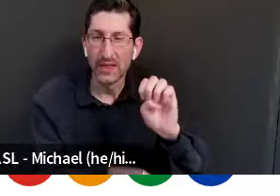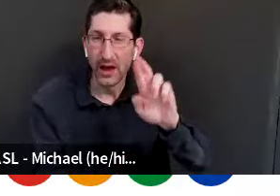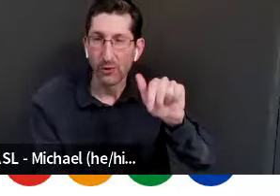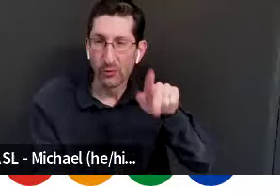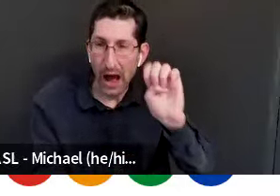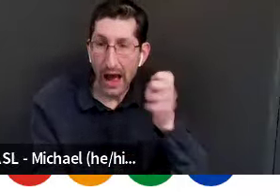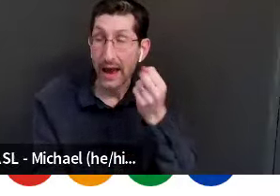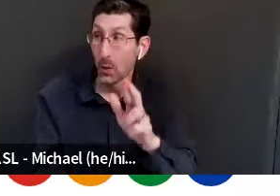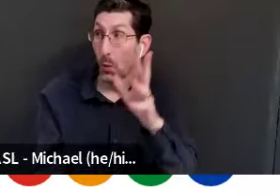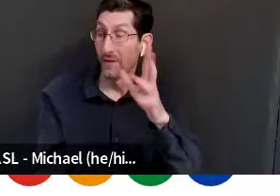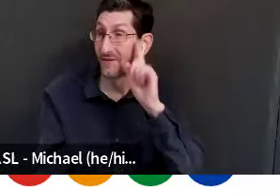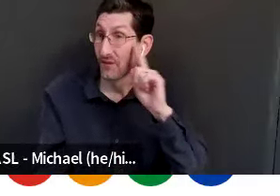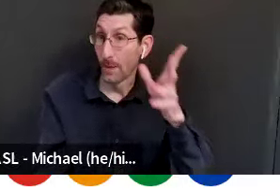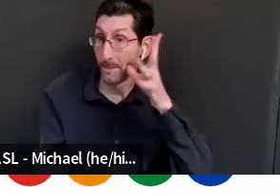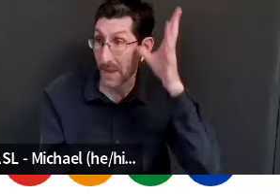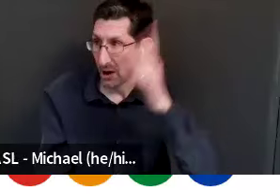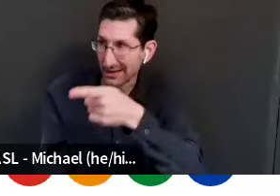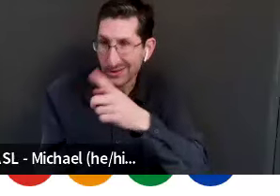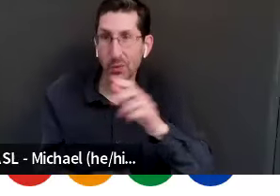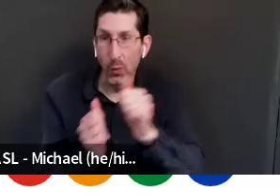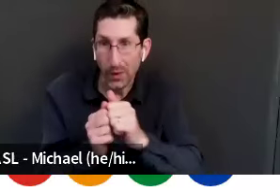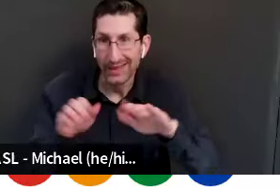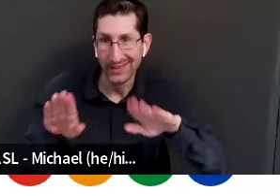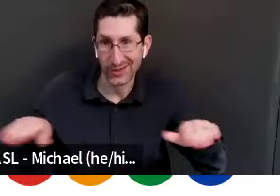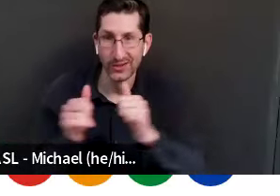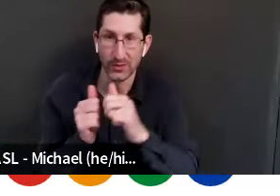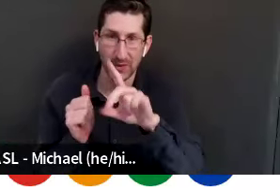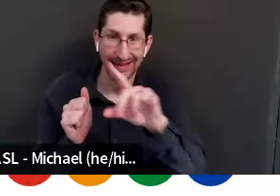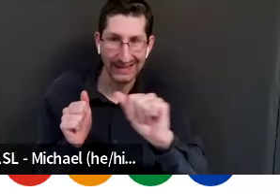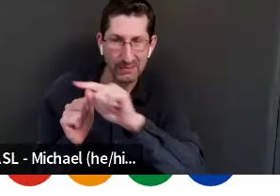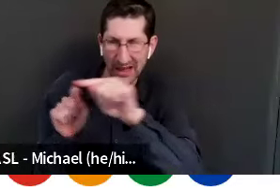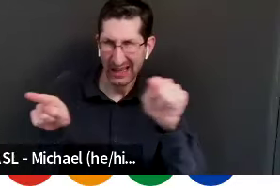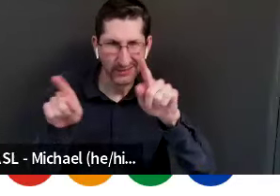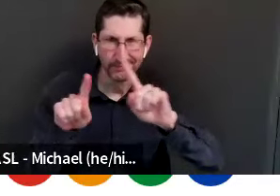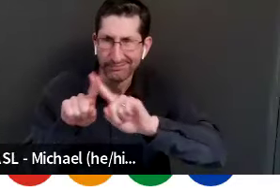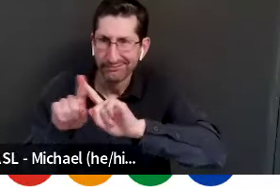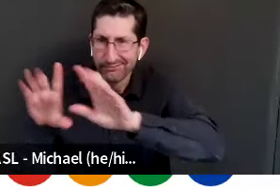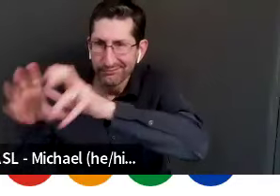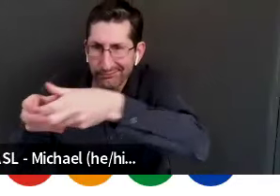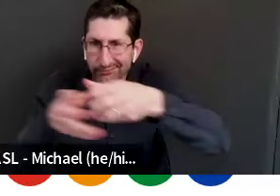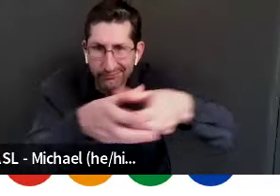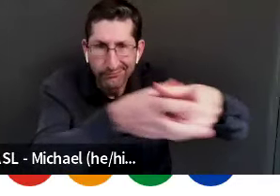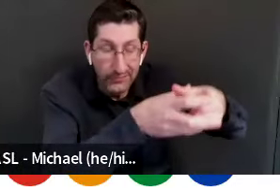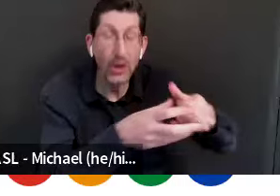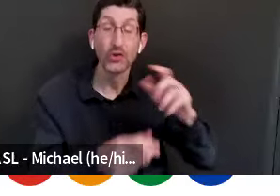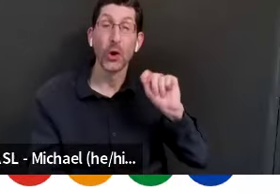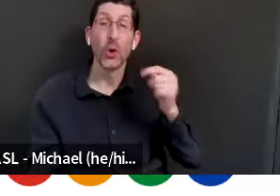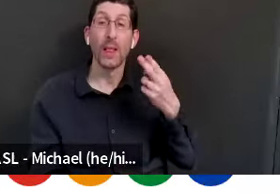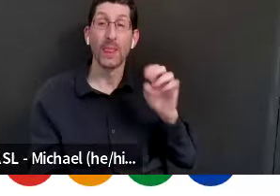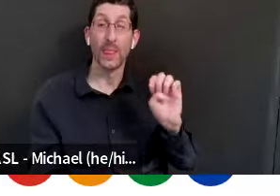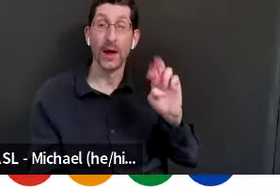REALLY HIGHLIGHTING SOME OF THE INFORMATION AND POLICIES AND PROCEDURES THAT ARE SPECIFIC TO THOSE CUSTOMERS.